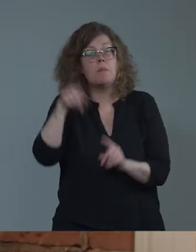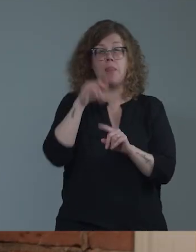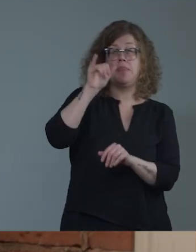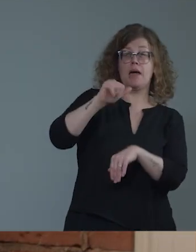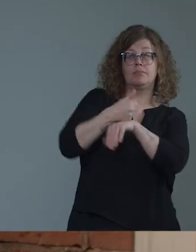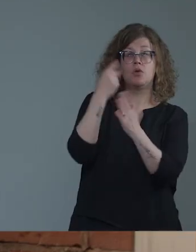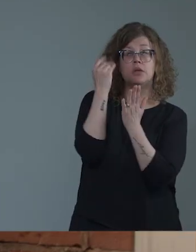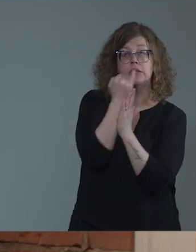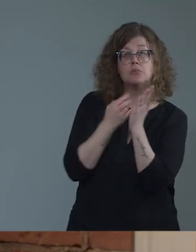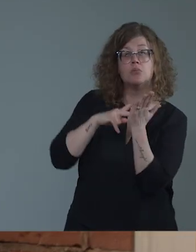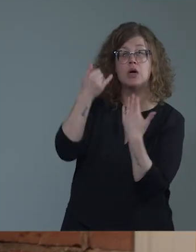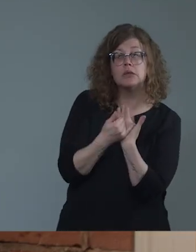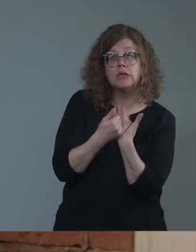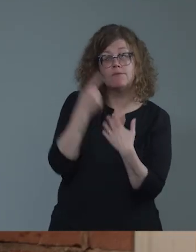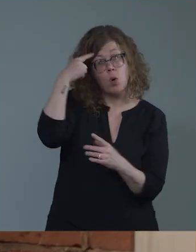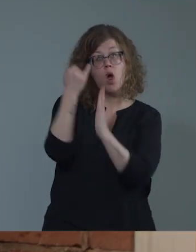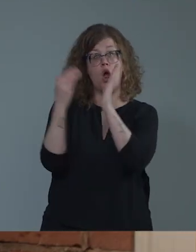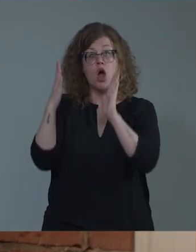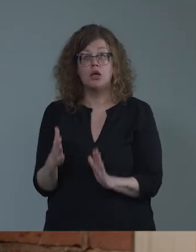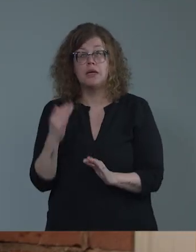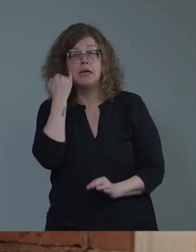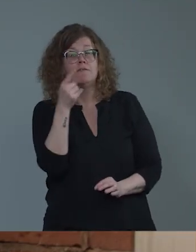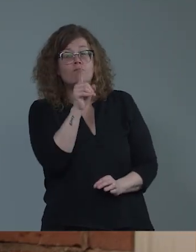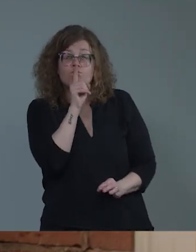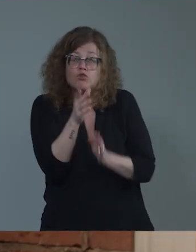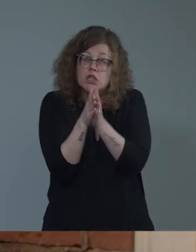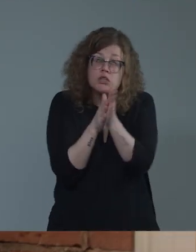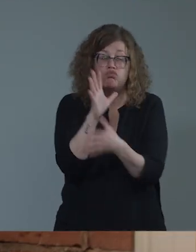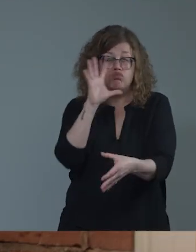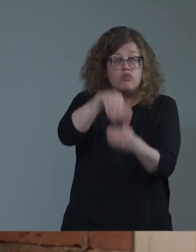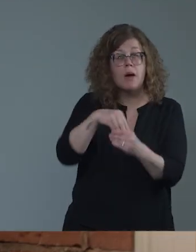we're going to bring an artist in to do artwork here, you want to make sure that